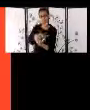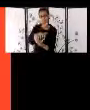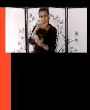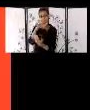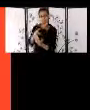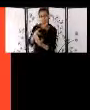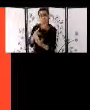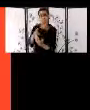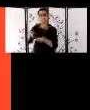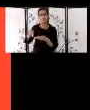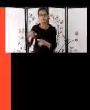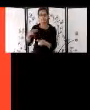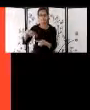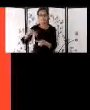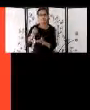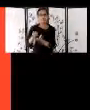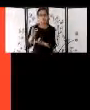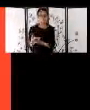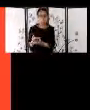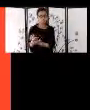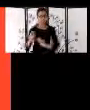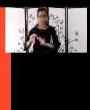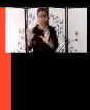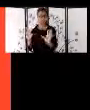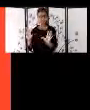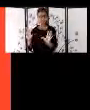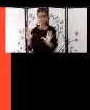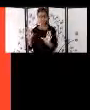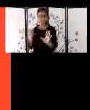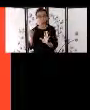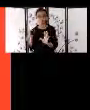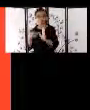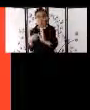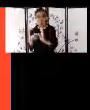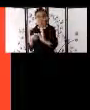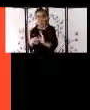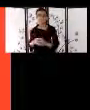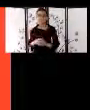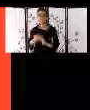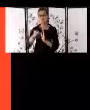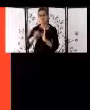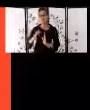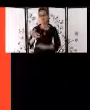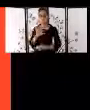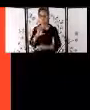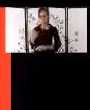all relatively straightforward and include things such as artists fees, subsistence,